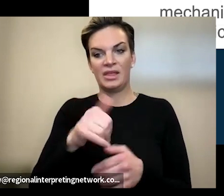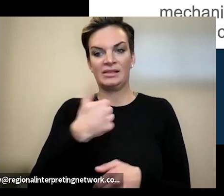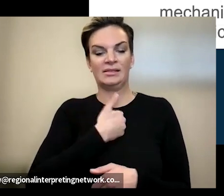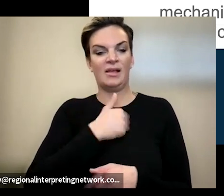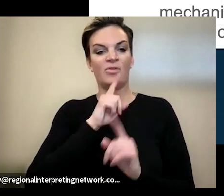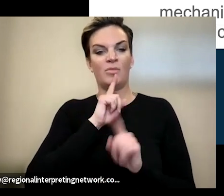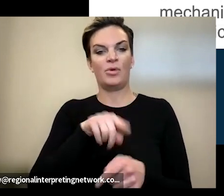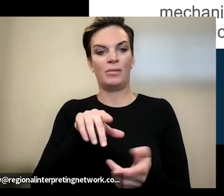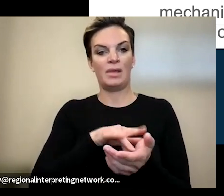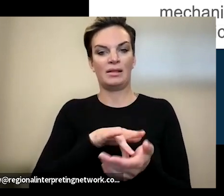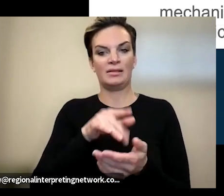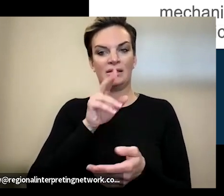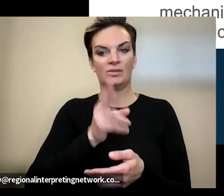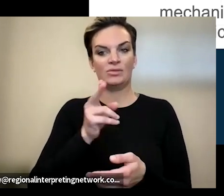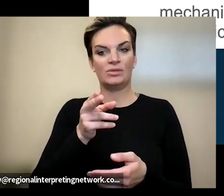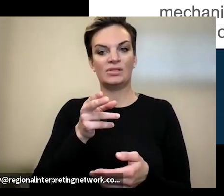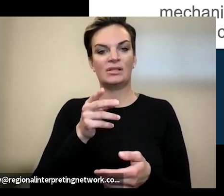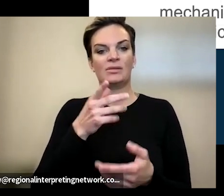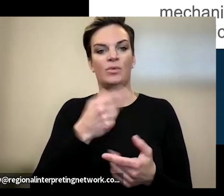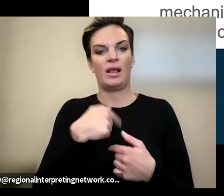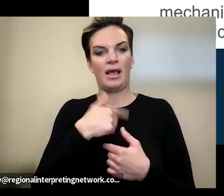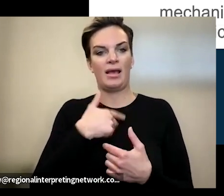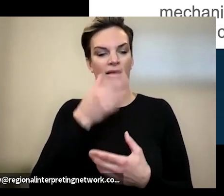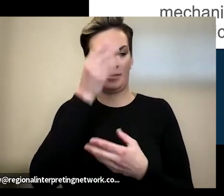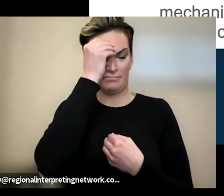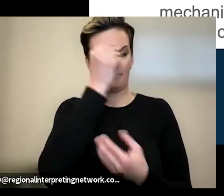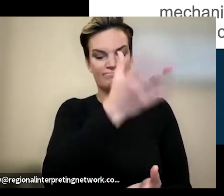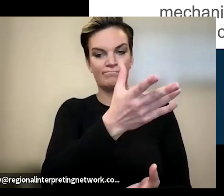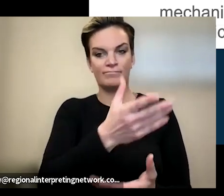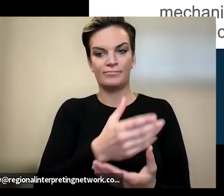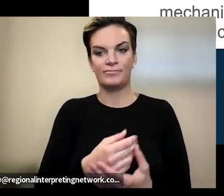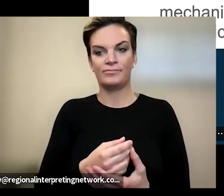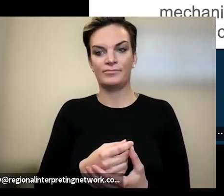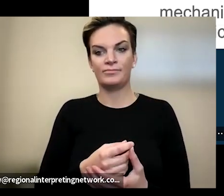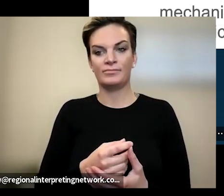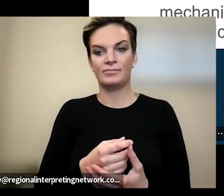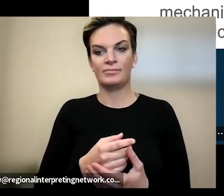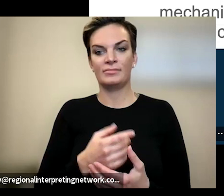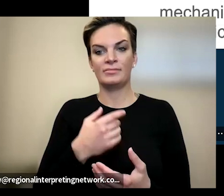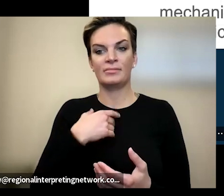what the patient reports to the clinician, and there's a little bit more acknowledgement of that